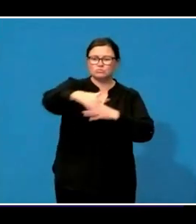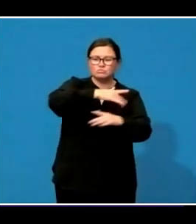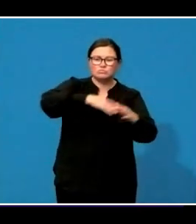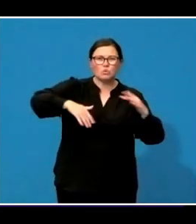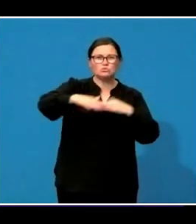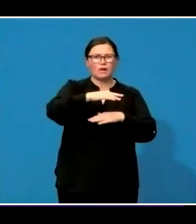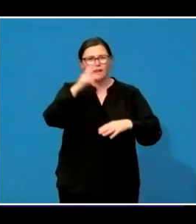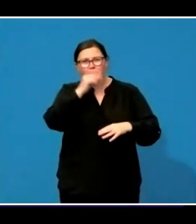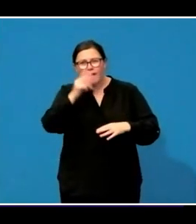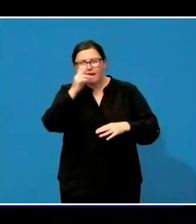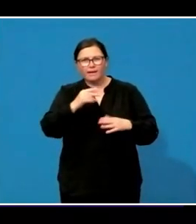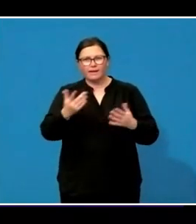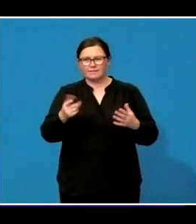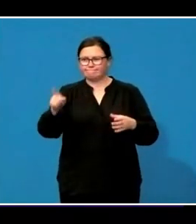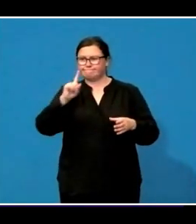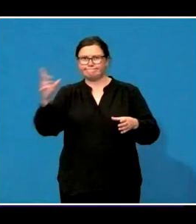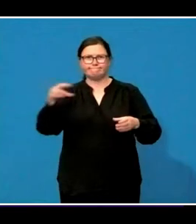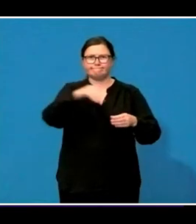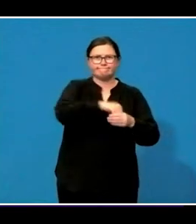being able to engage in the activities that they were.